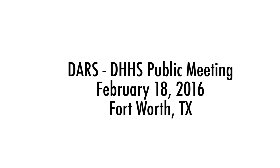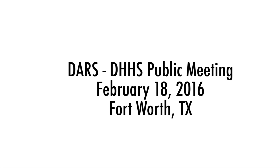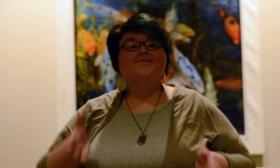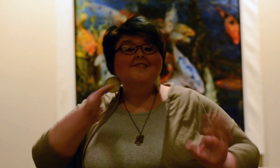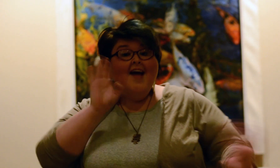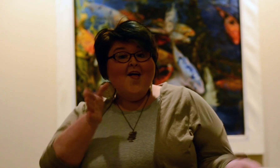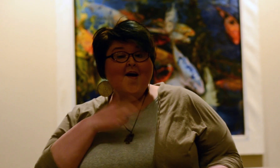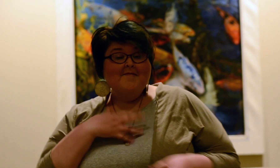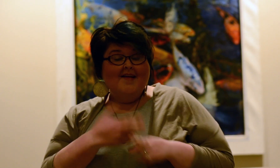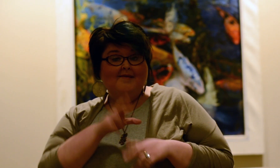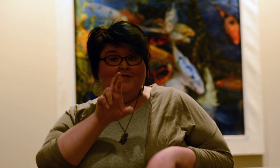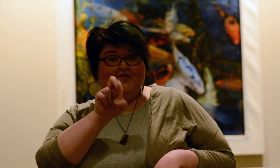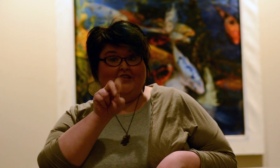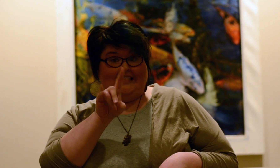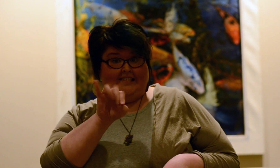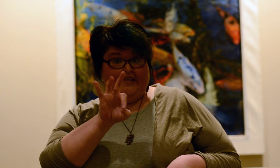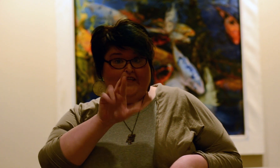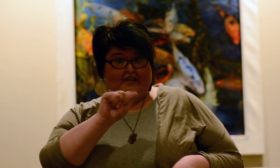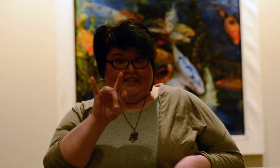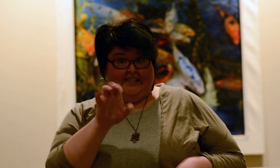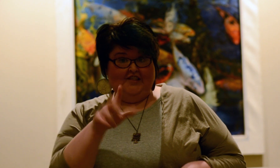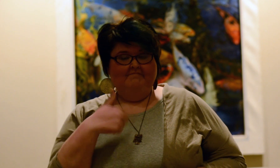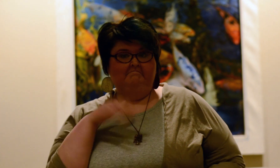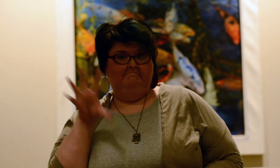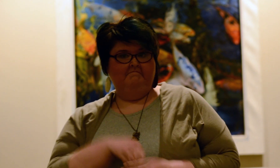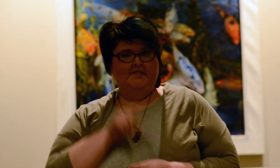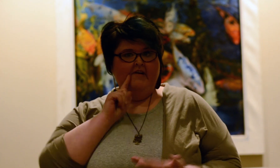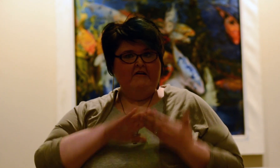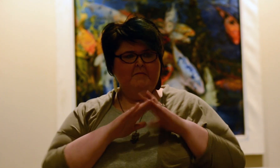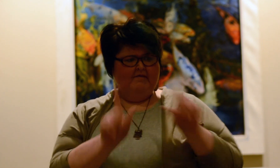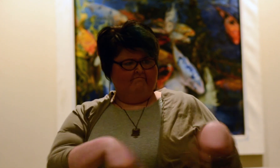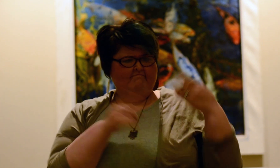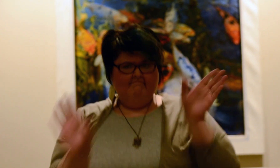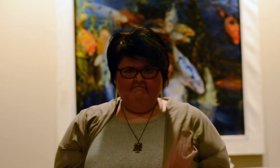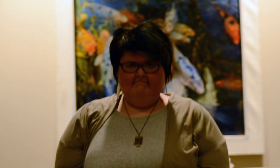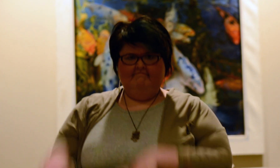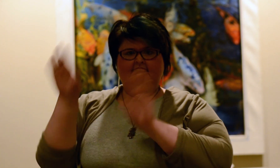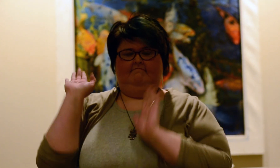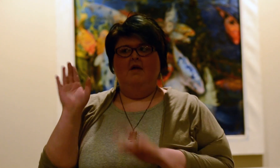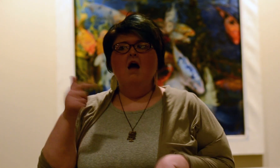[White female presenting person, with short black hair with blue streaks in it. They are wearing glasses and green jacket.] Rendi: Hello! My name is Rendi Frazier and I have been involved in the deaf community all my life.